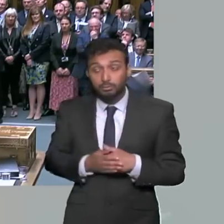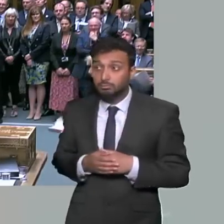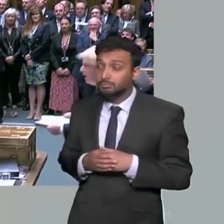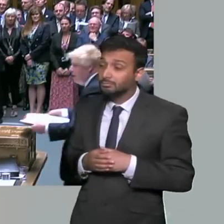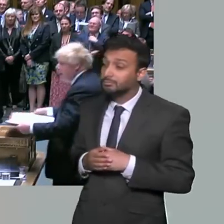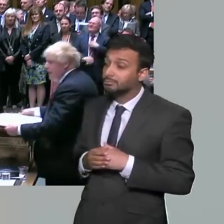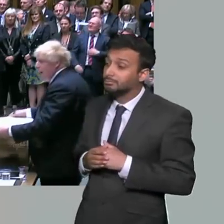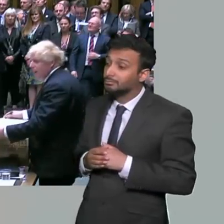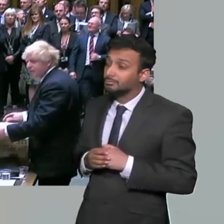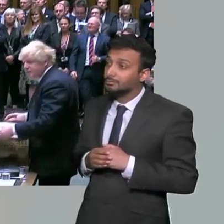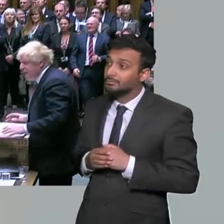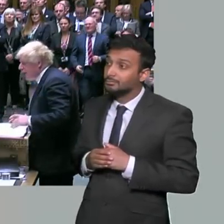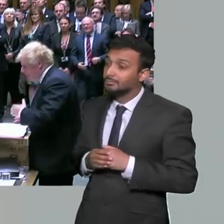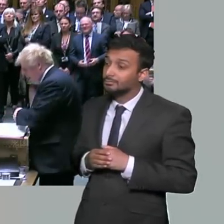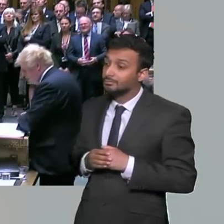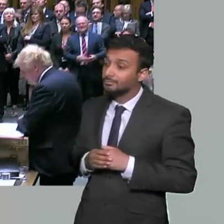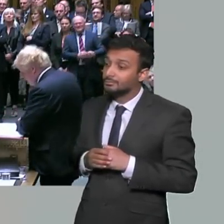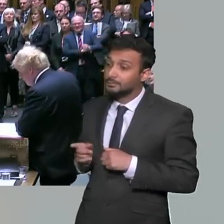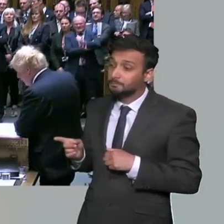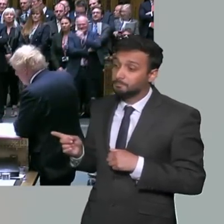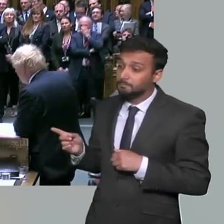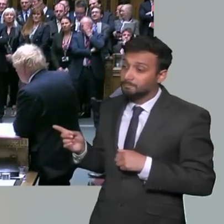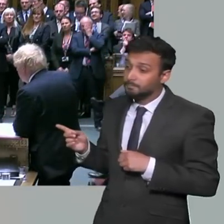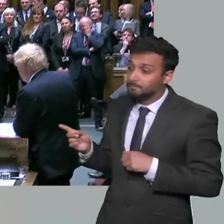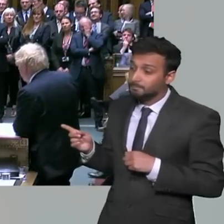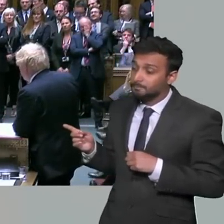The Prime Minister I can tell the right hon.